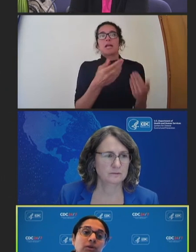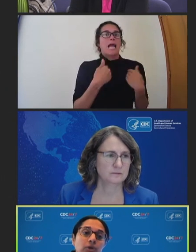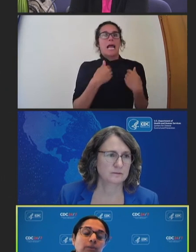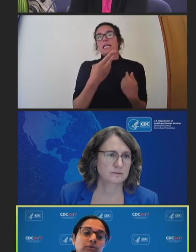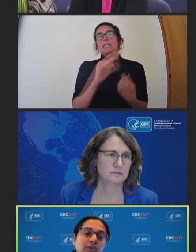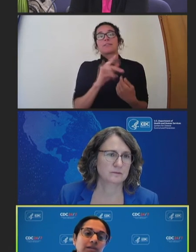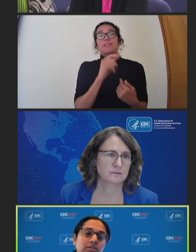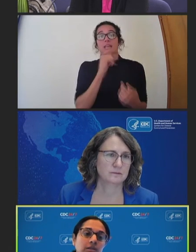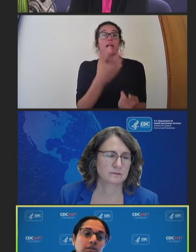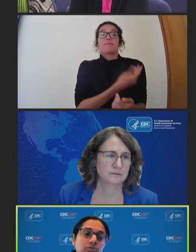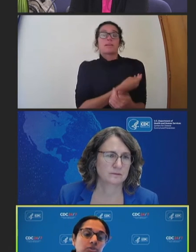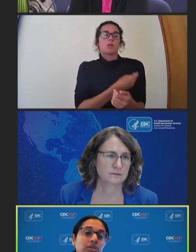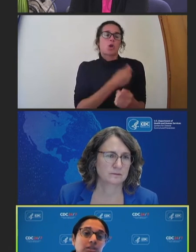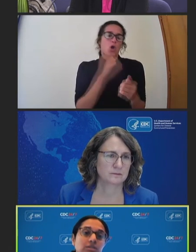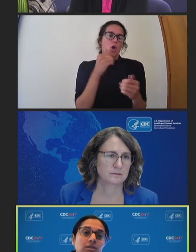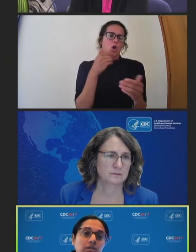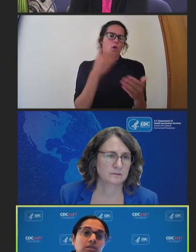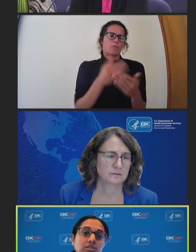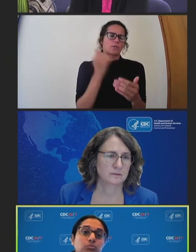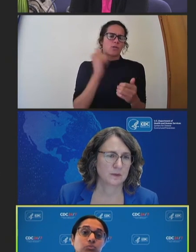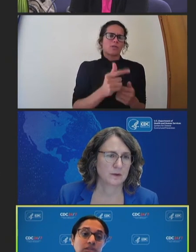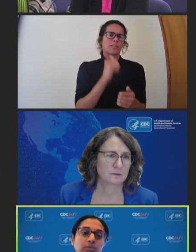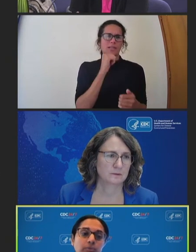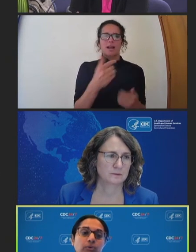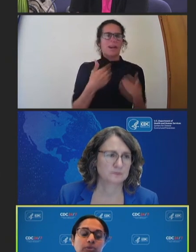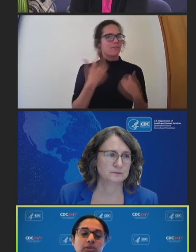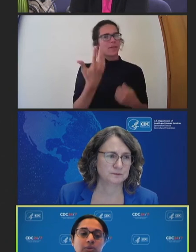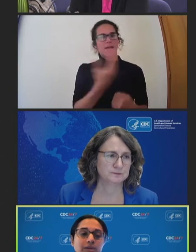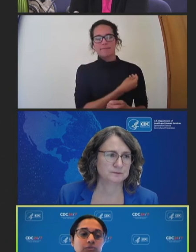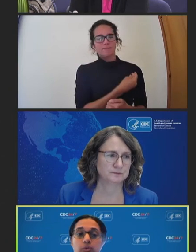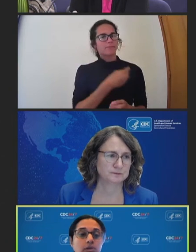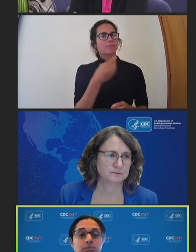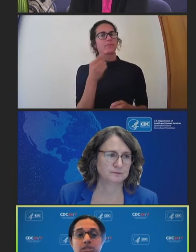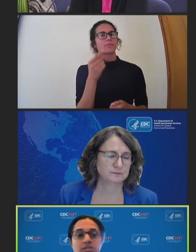have not been vaccinated. So, it is a really important thing that we have to work on because